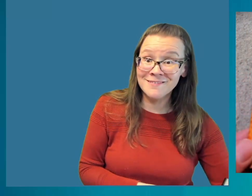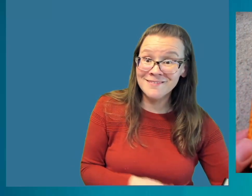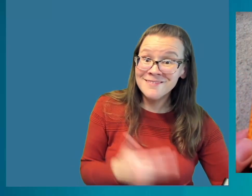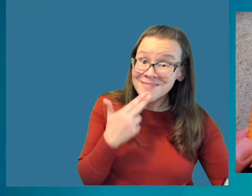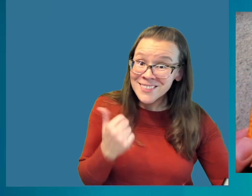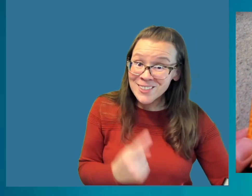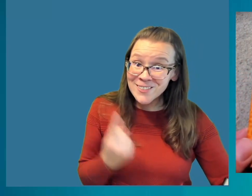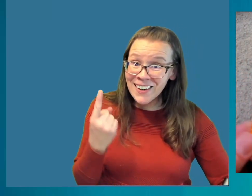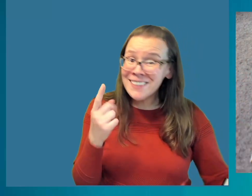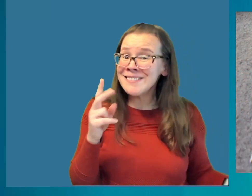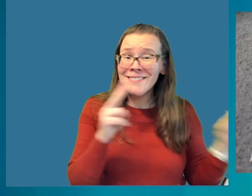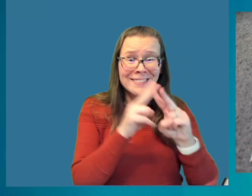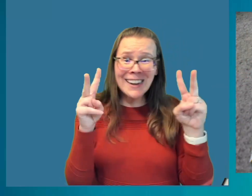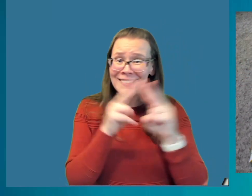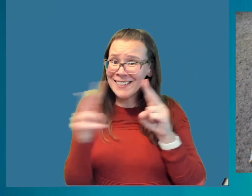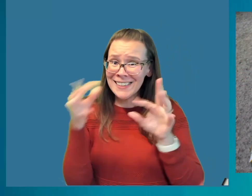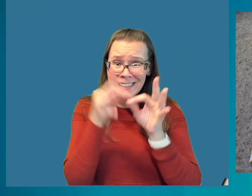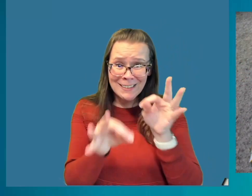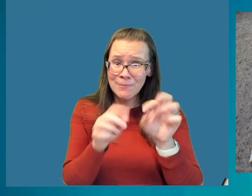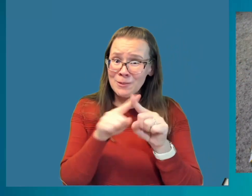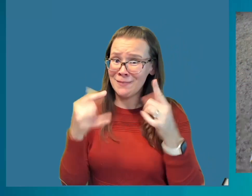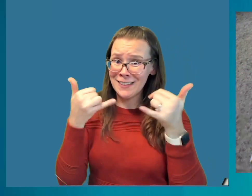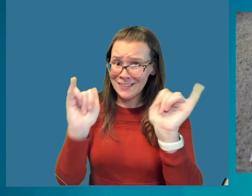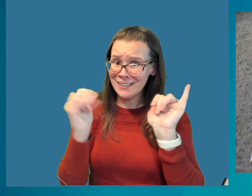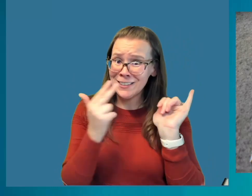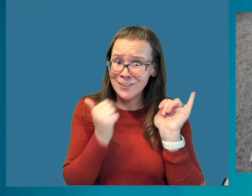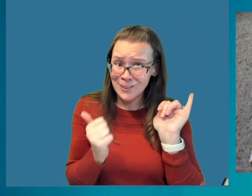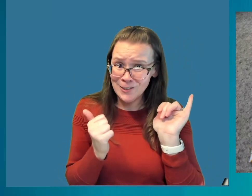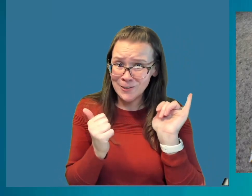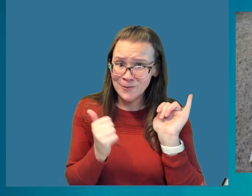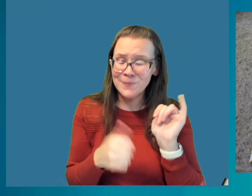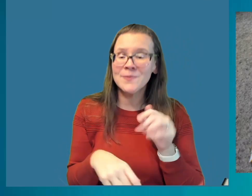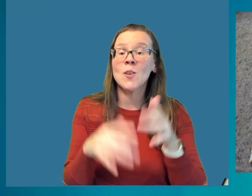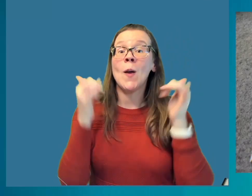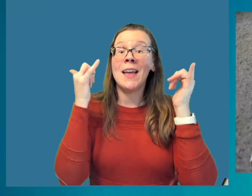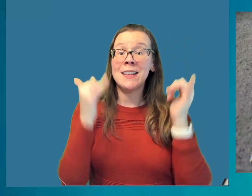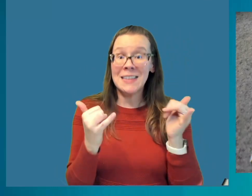So there is your finished top! Pretty cute. Very simple, um,